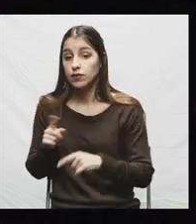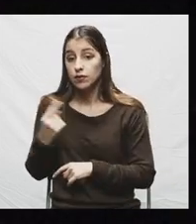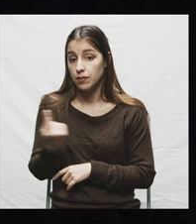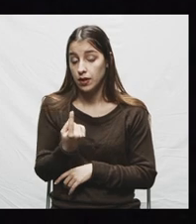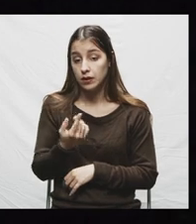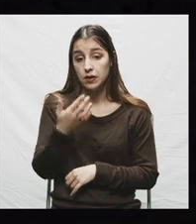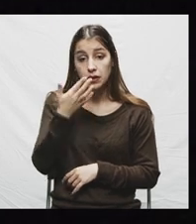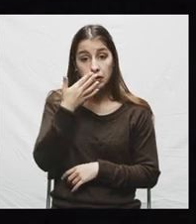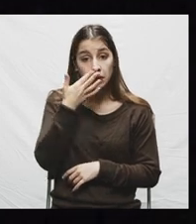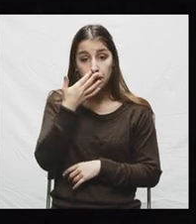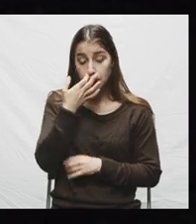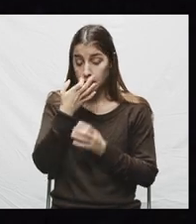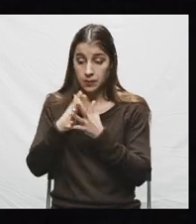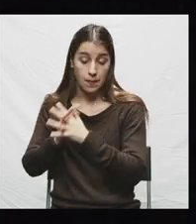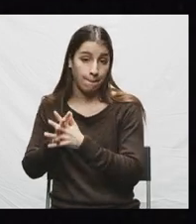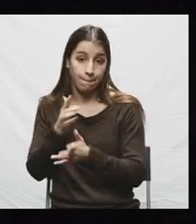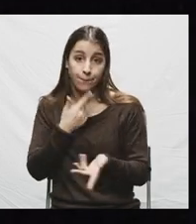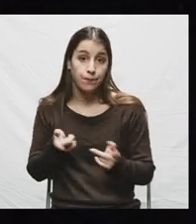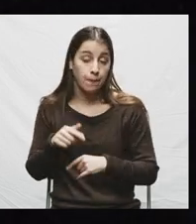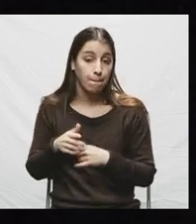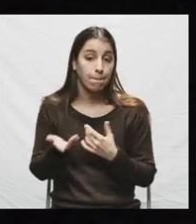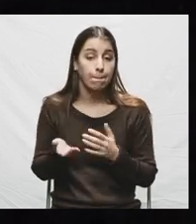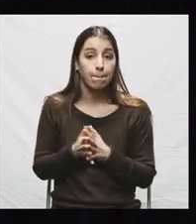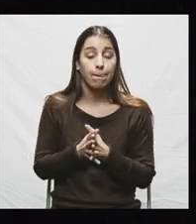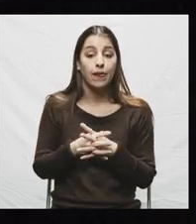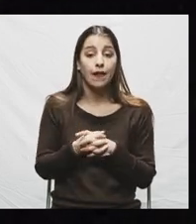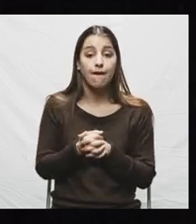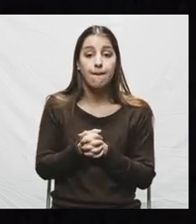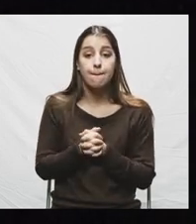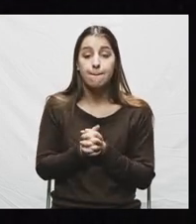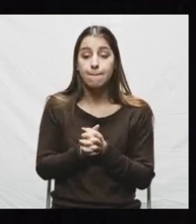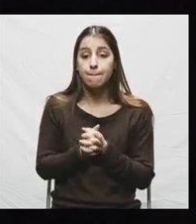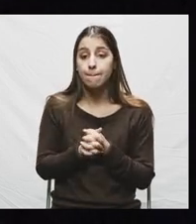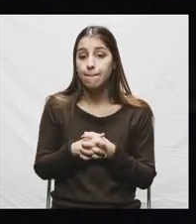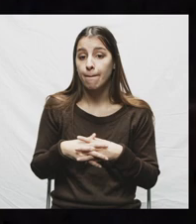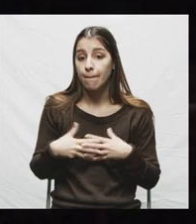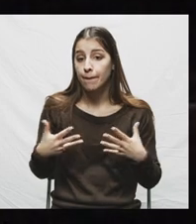that format eventually had to be erased, it was cancelled.